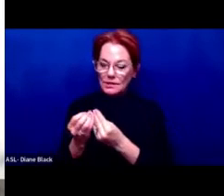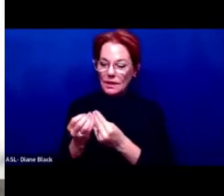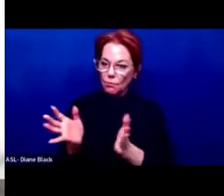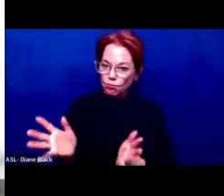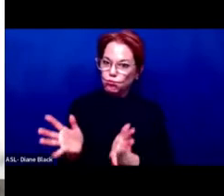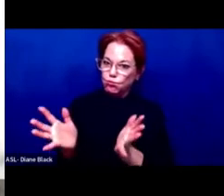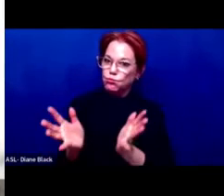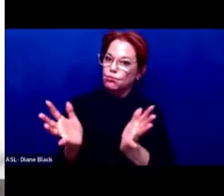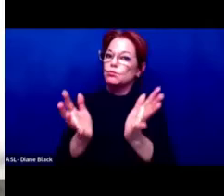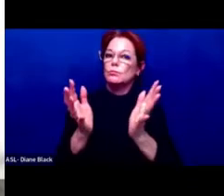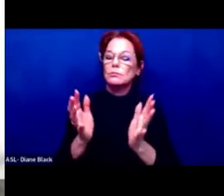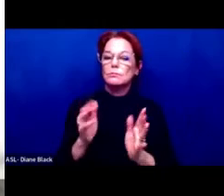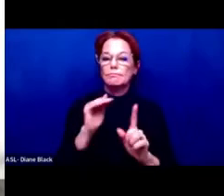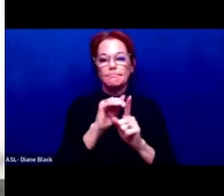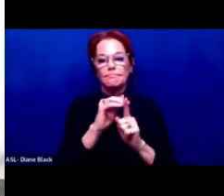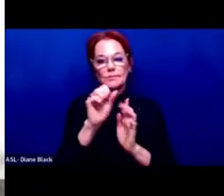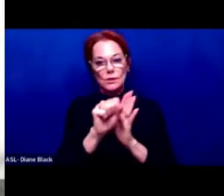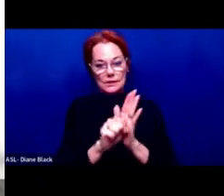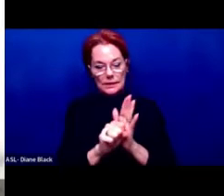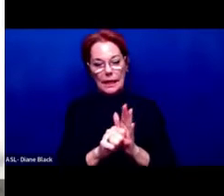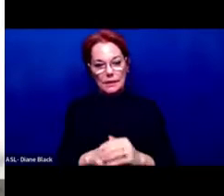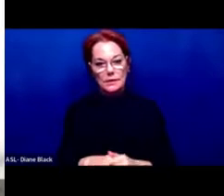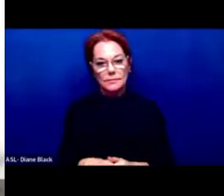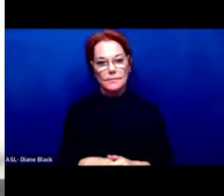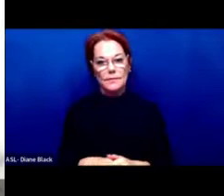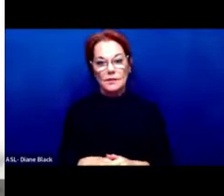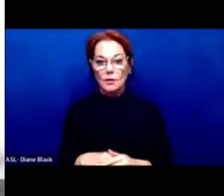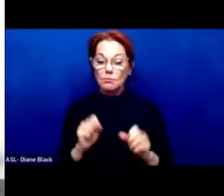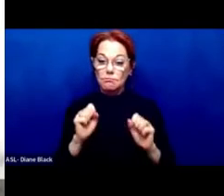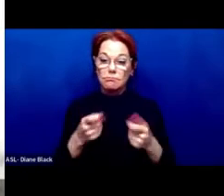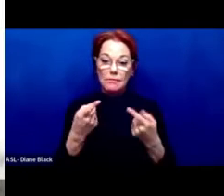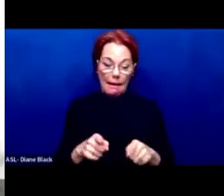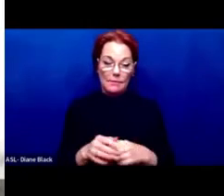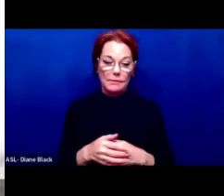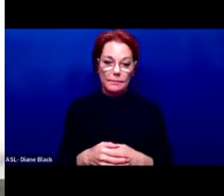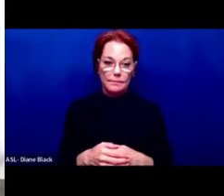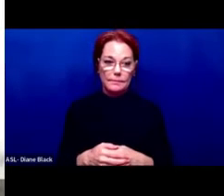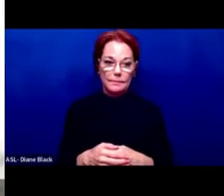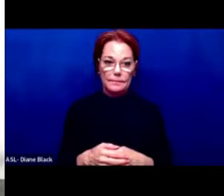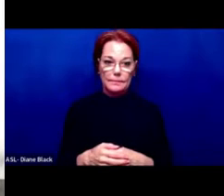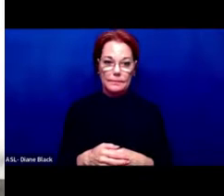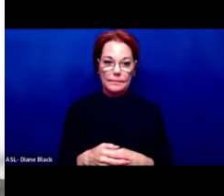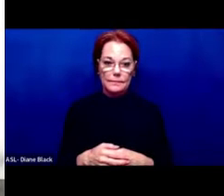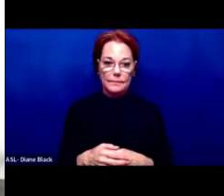make them to move them forward. And so it doesn't mean that it can't be done. I'm going to I don't know if somebody has